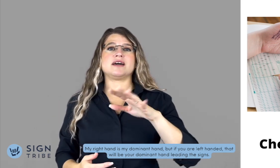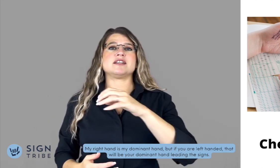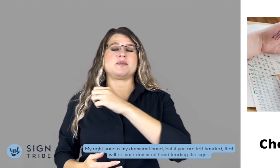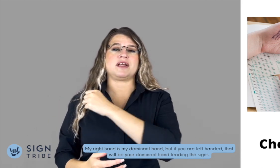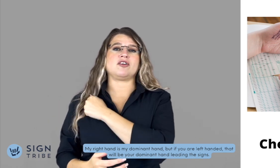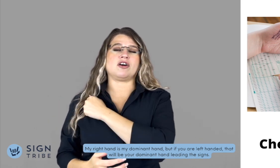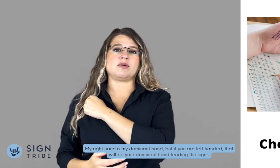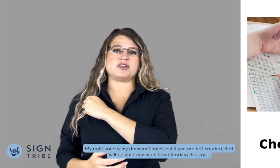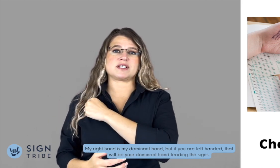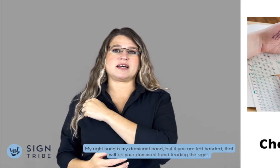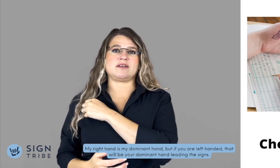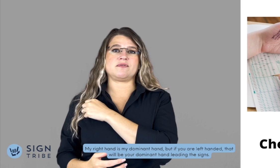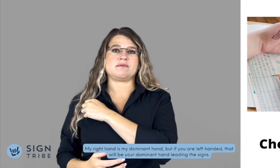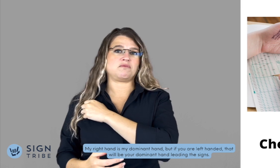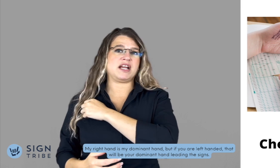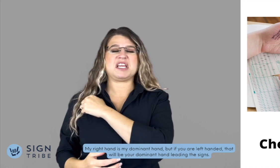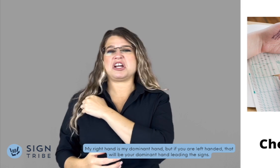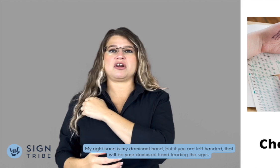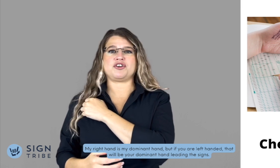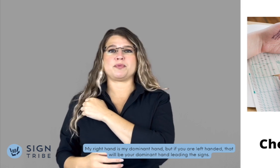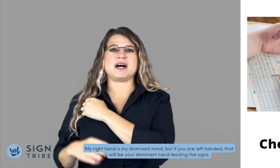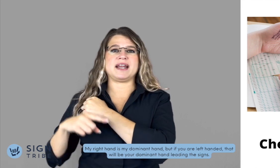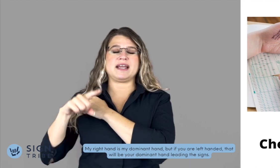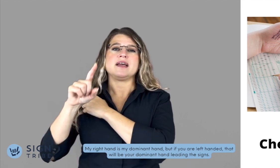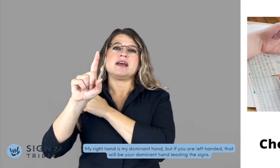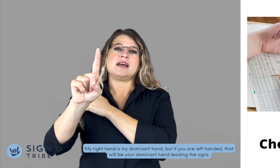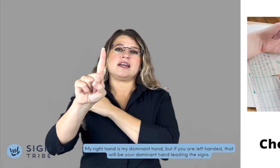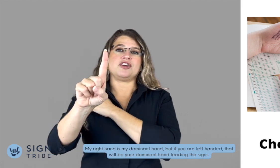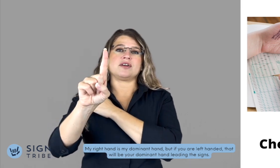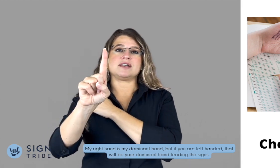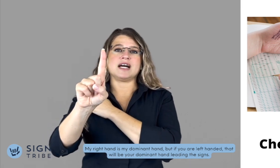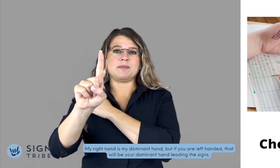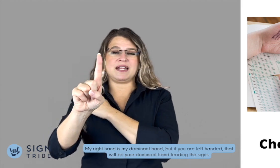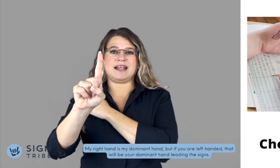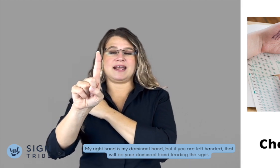dominant arm just kind of right here on your body and your dominant hand